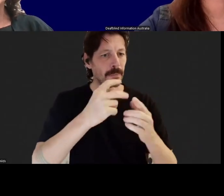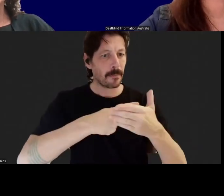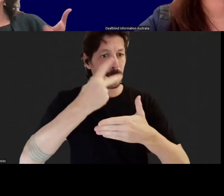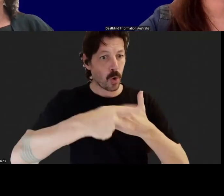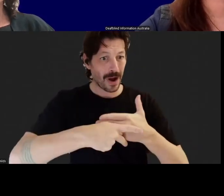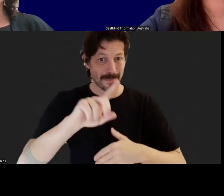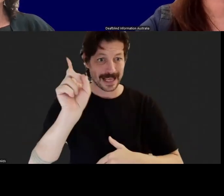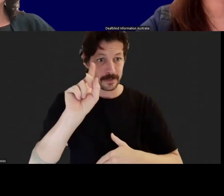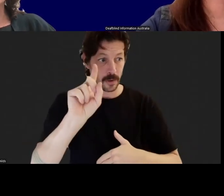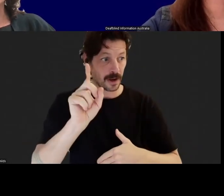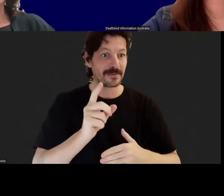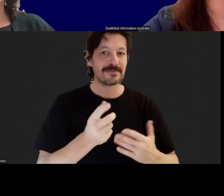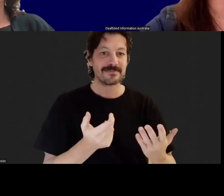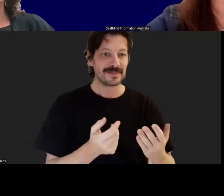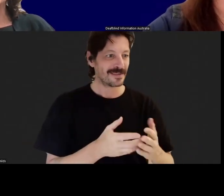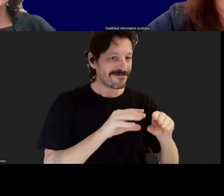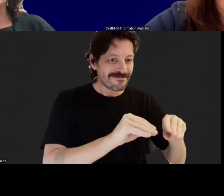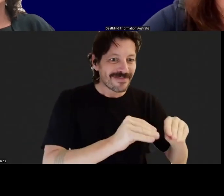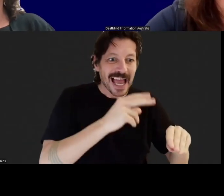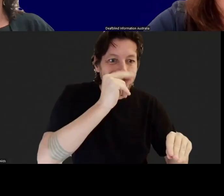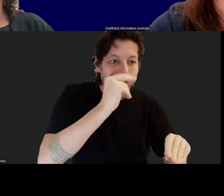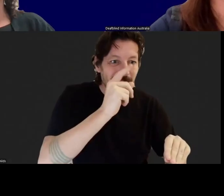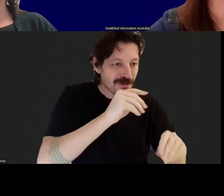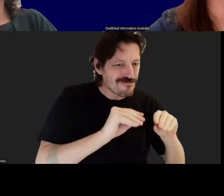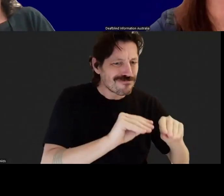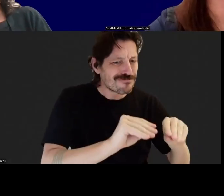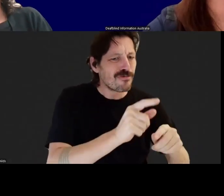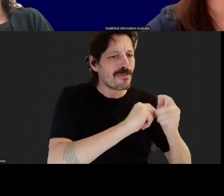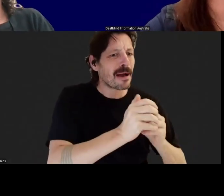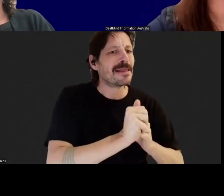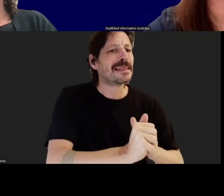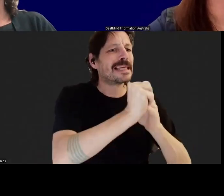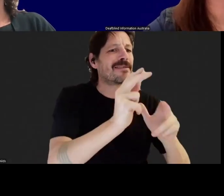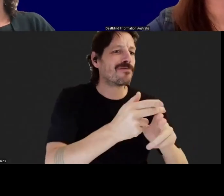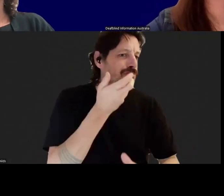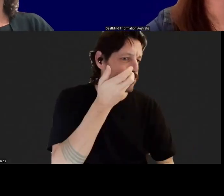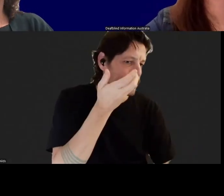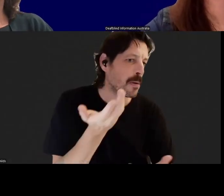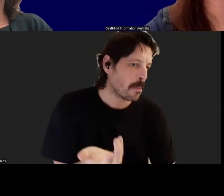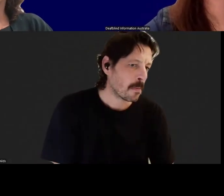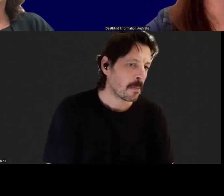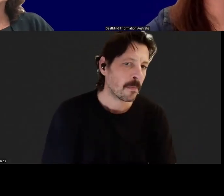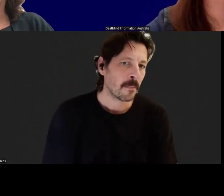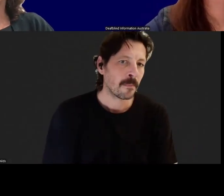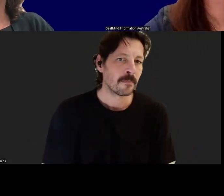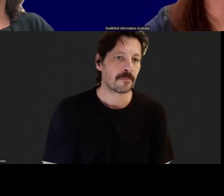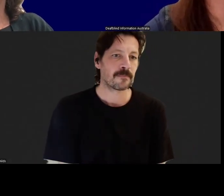younger generation coming up to be leaders in their field. MELANIE: